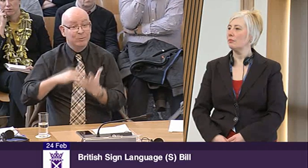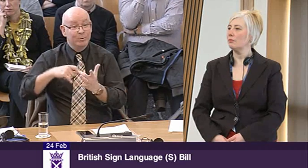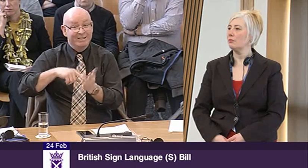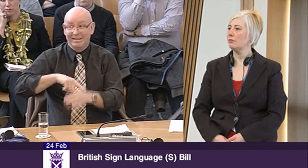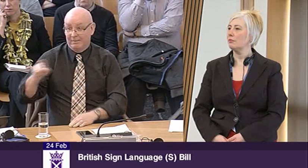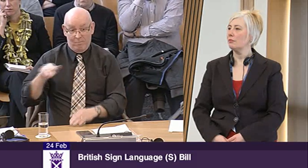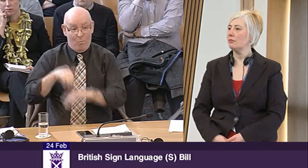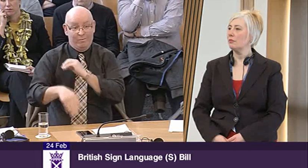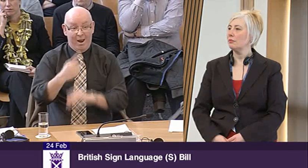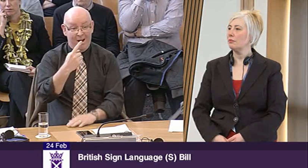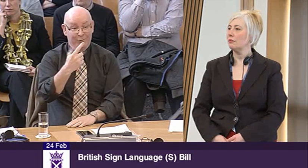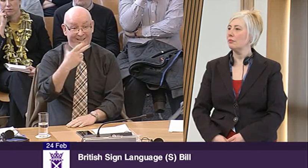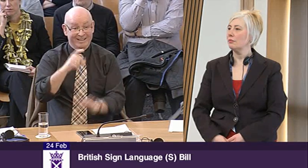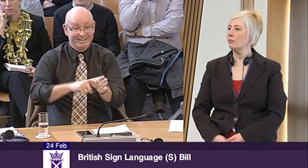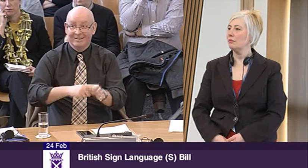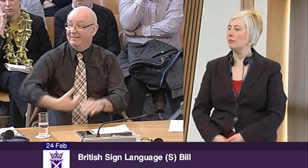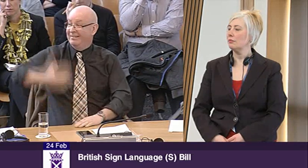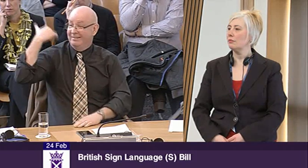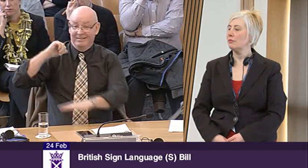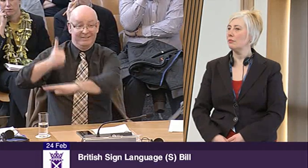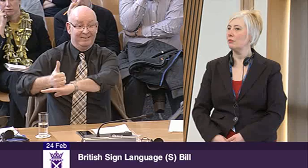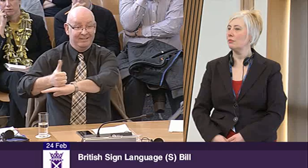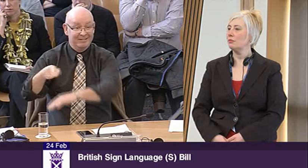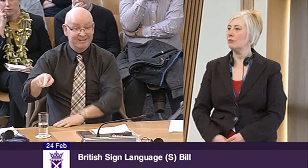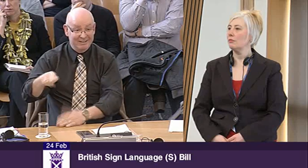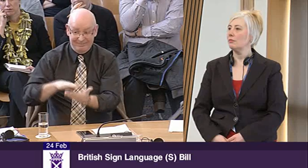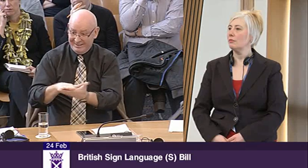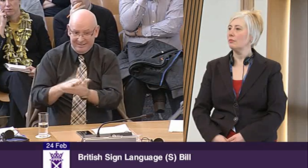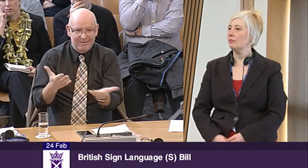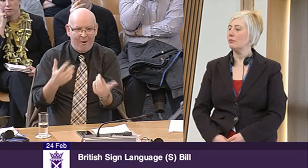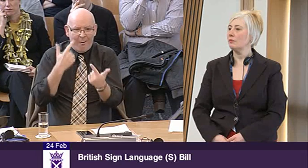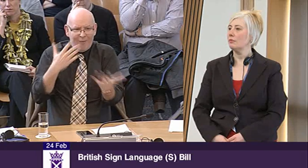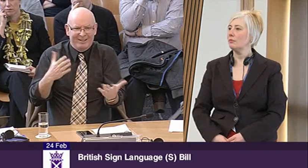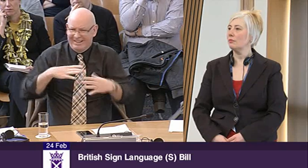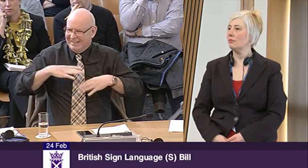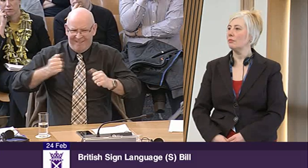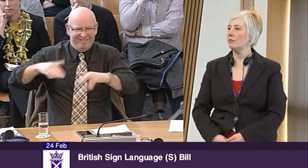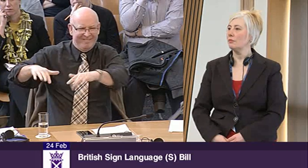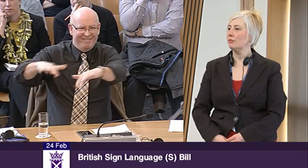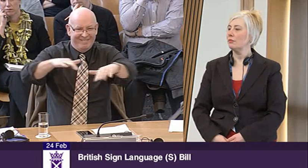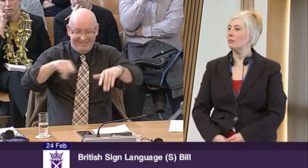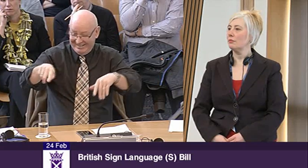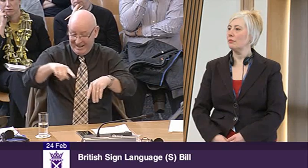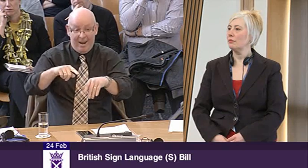BSL. We have more than 180 years of history here in this city.